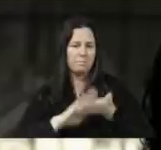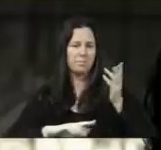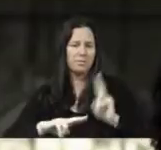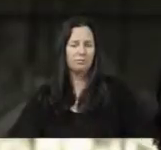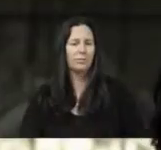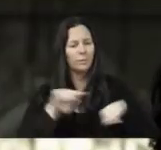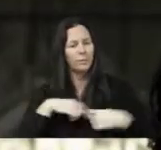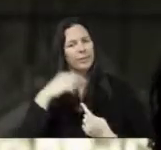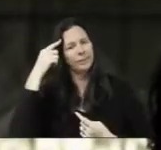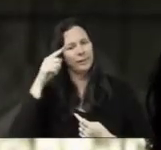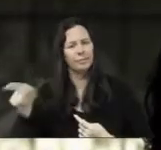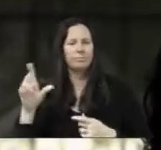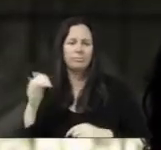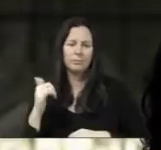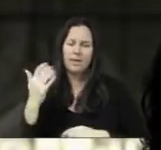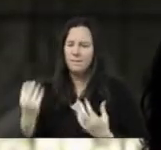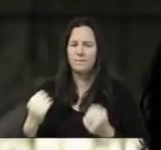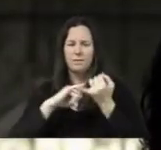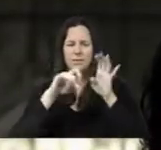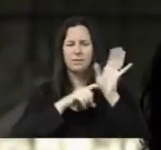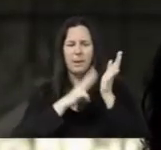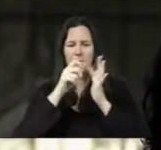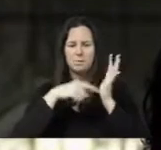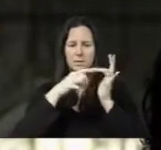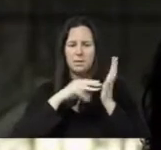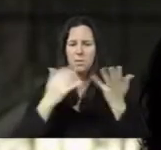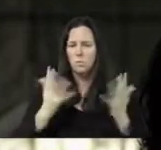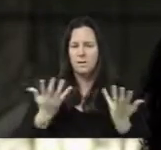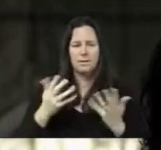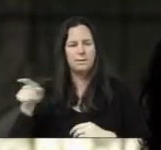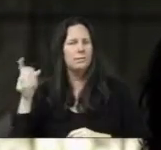We think he probably has symptoms where he hears voices